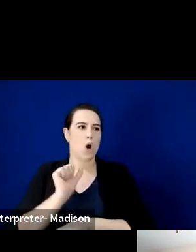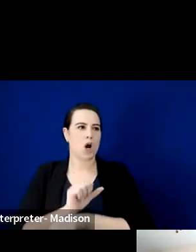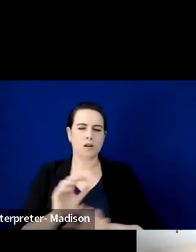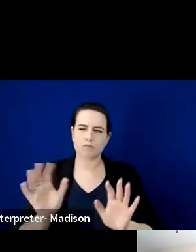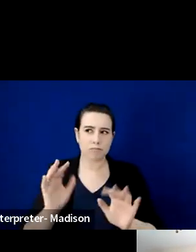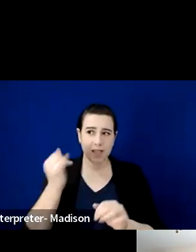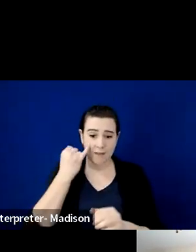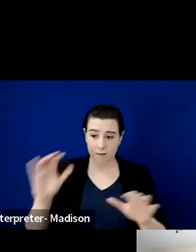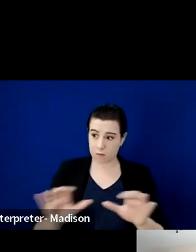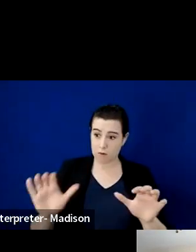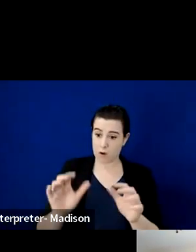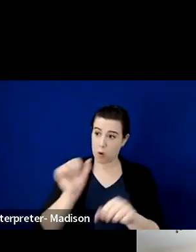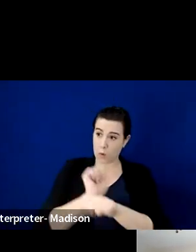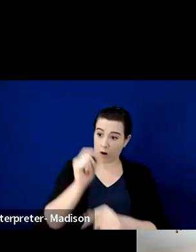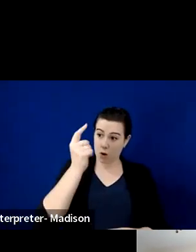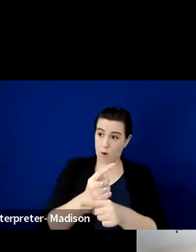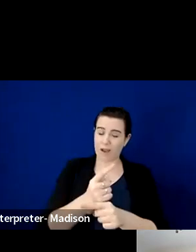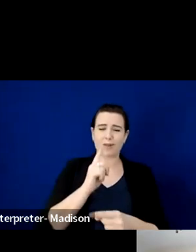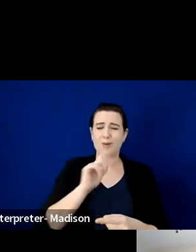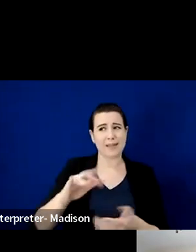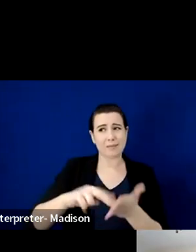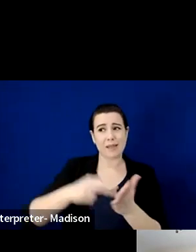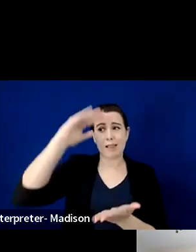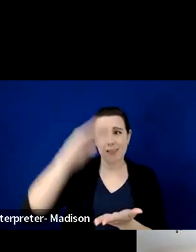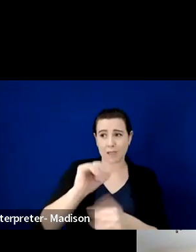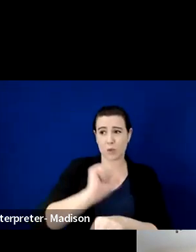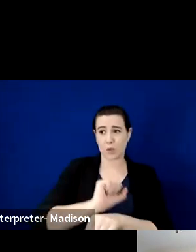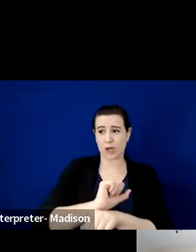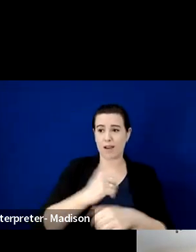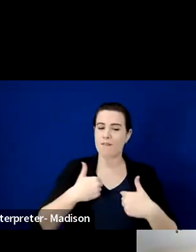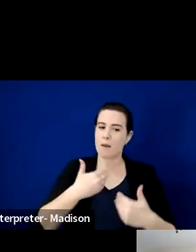And sort of being able to talk through that, to share that this is just a different way of doing it.